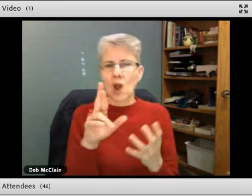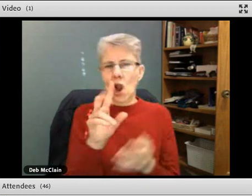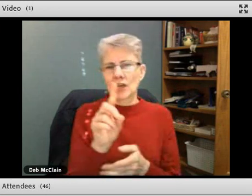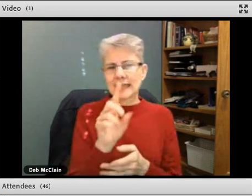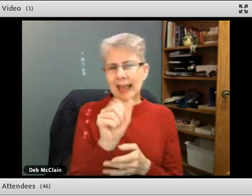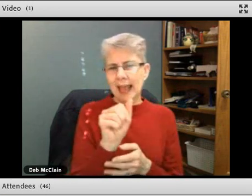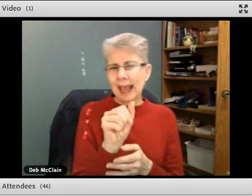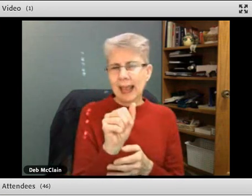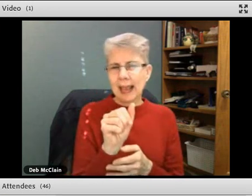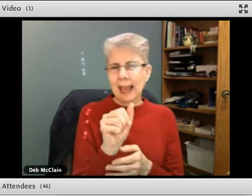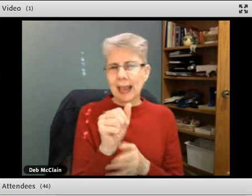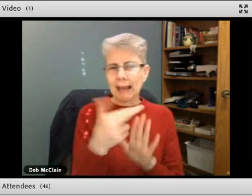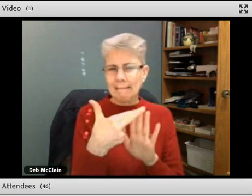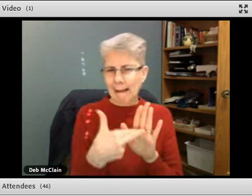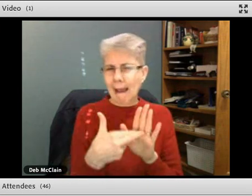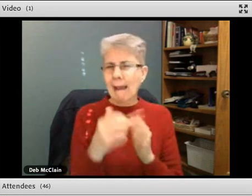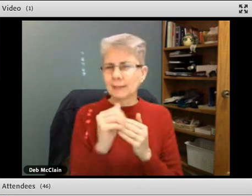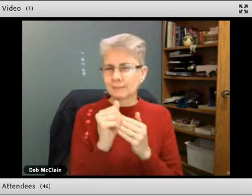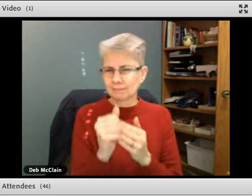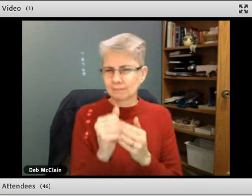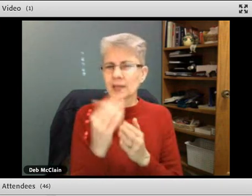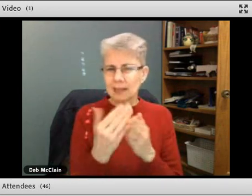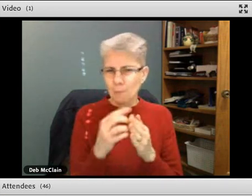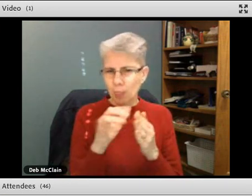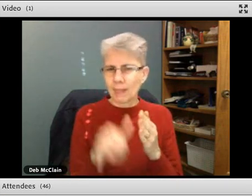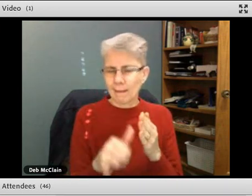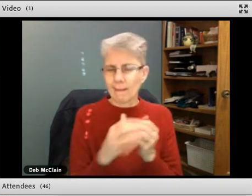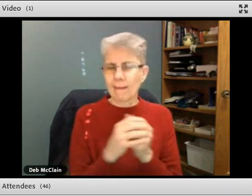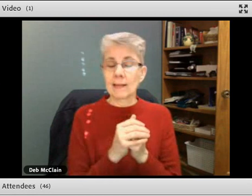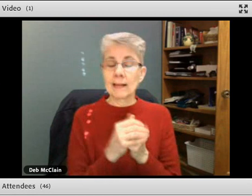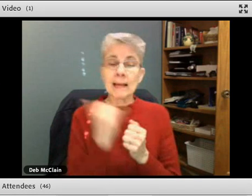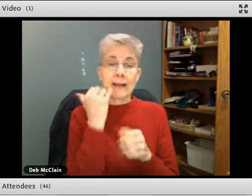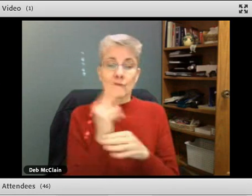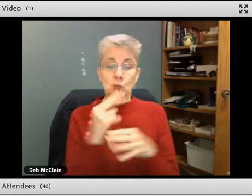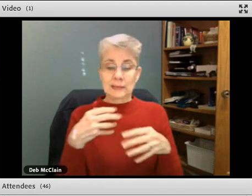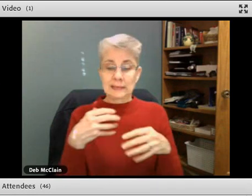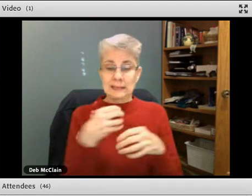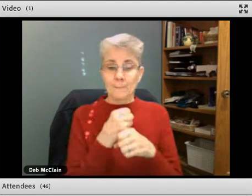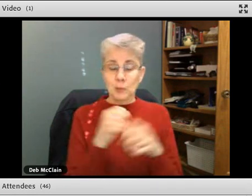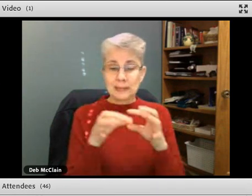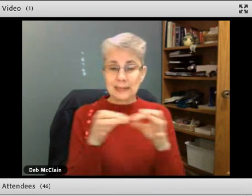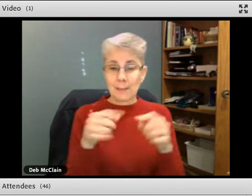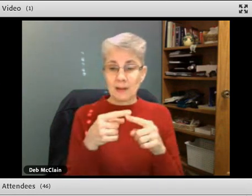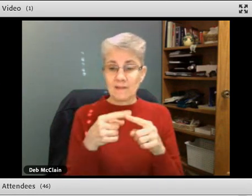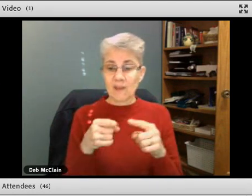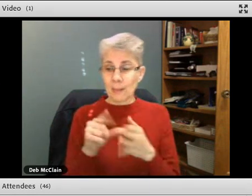If you use a summary statement from the publisher, typically, you would put it in quotes in the 520.